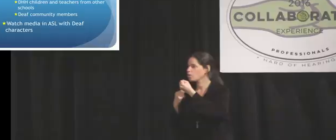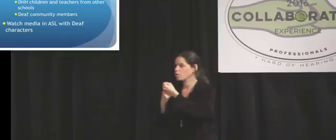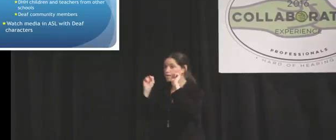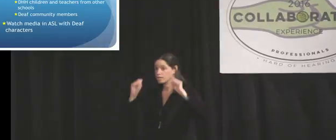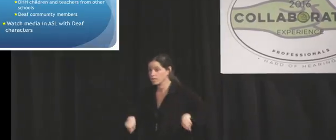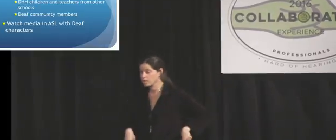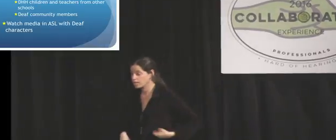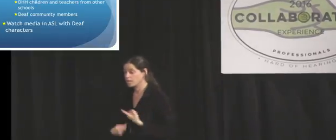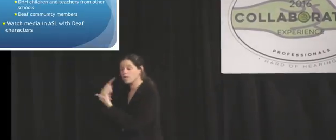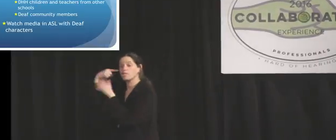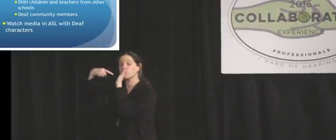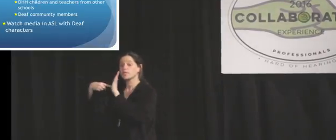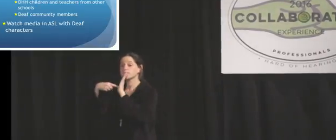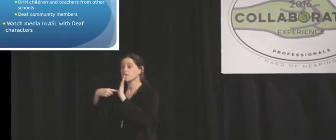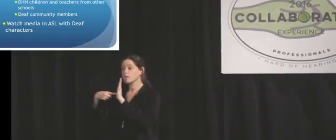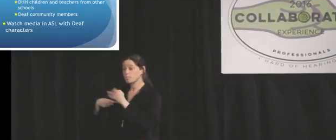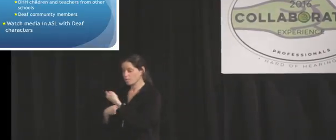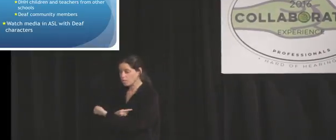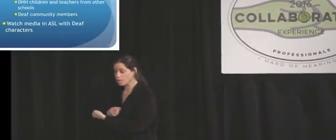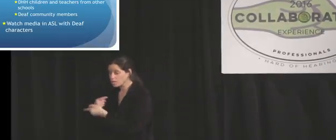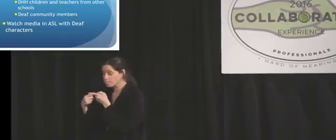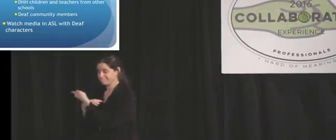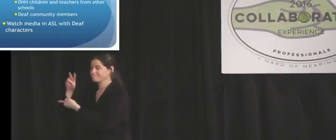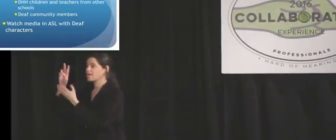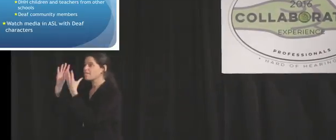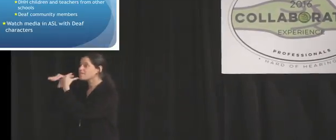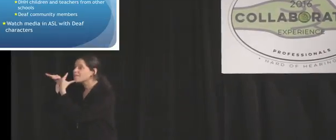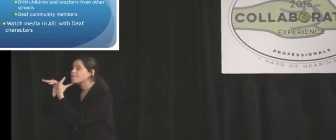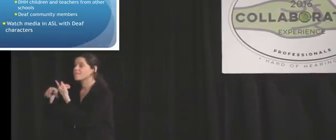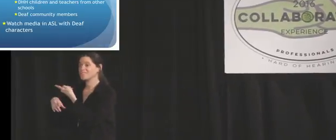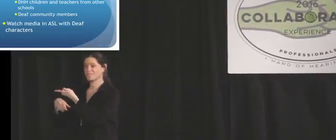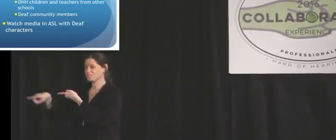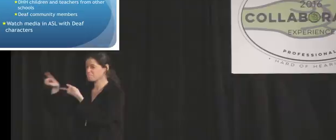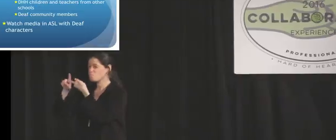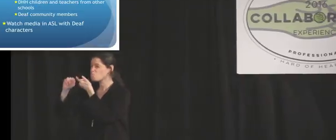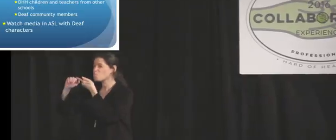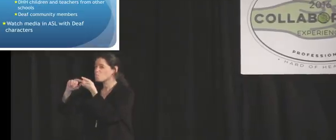all the other strategies for literacy development. But it's available.